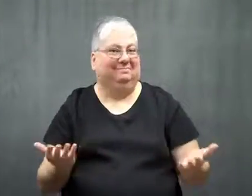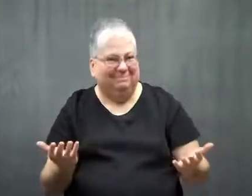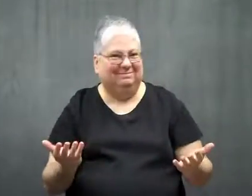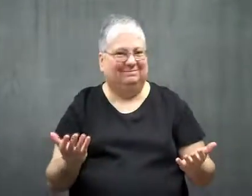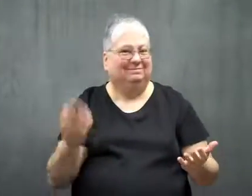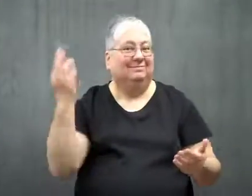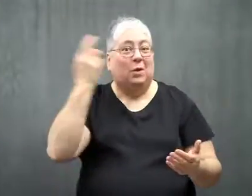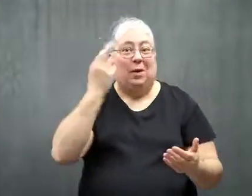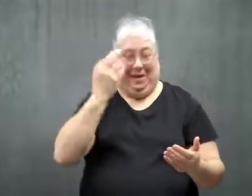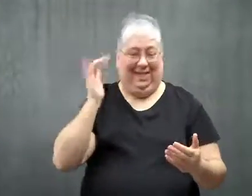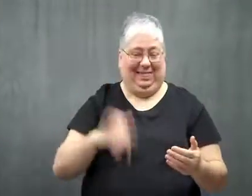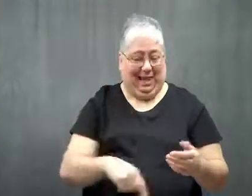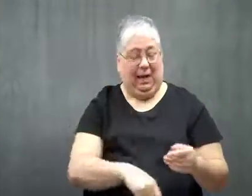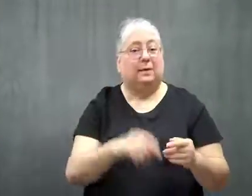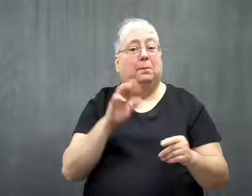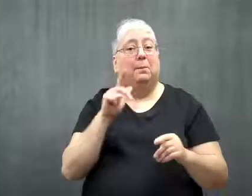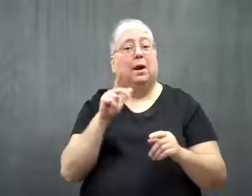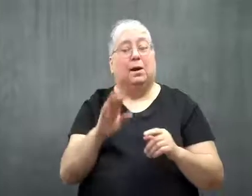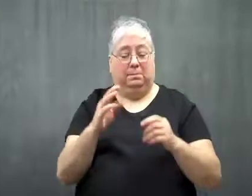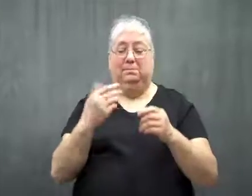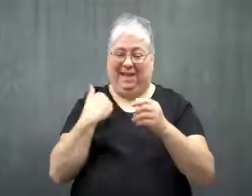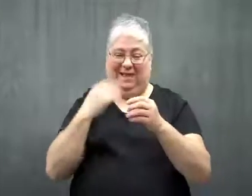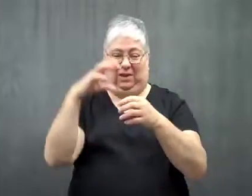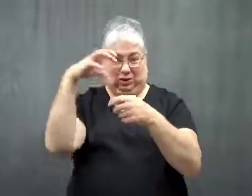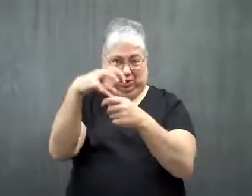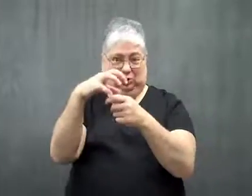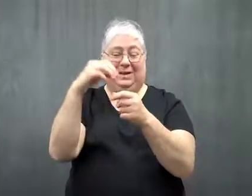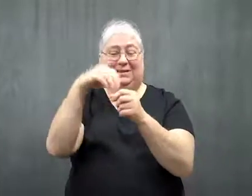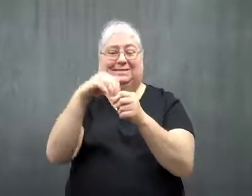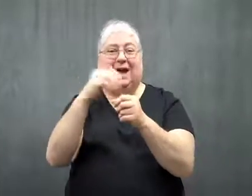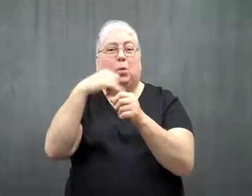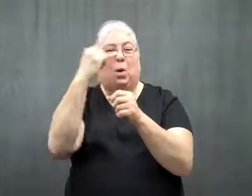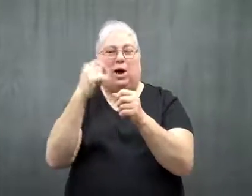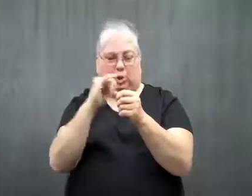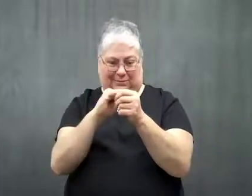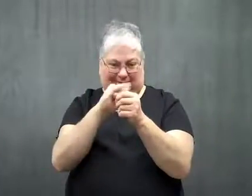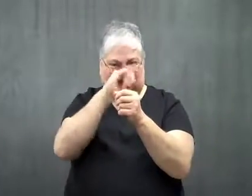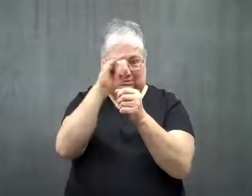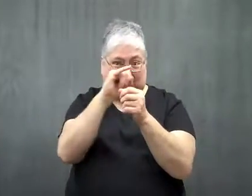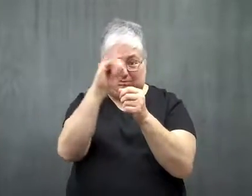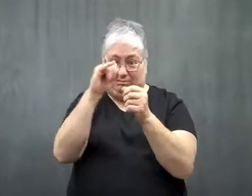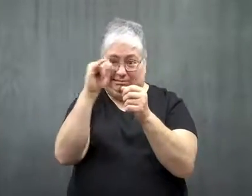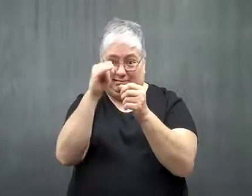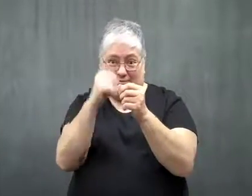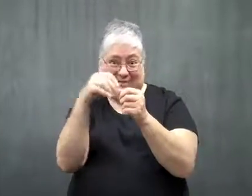These incandescent bulbs have a filament in them.